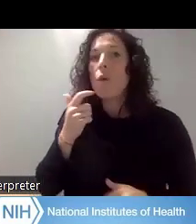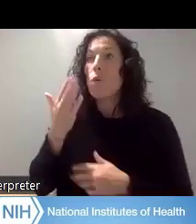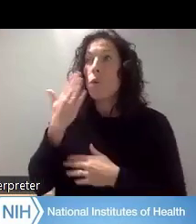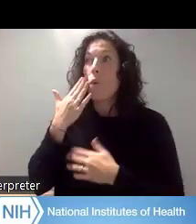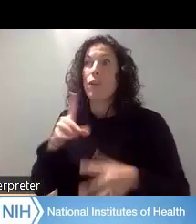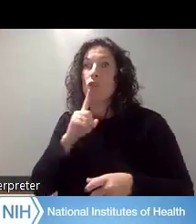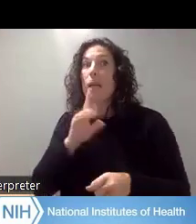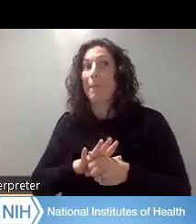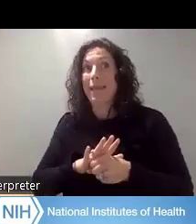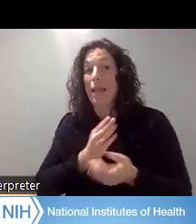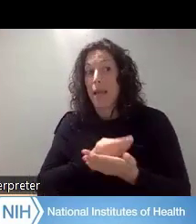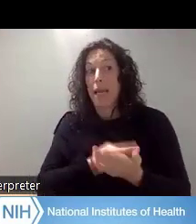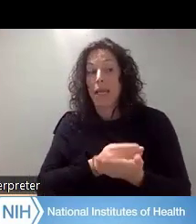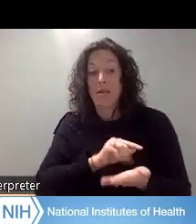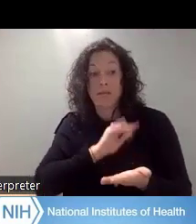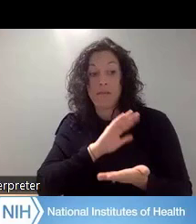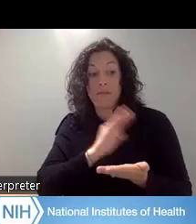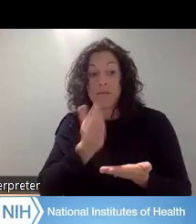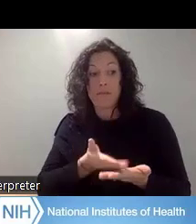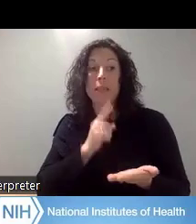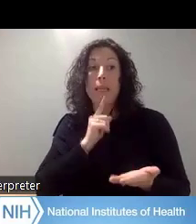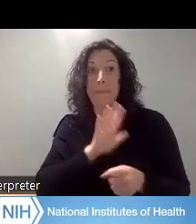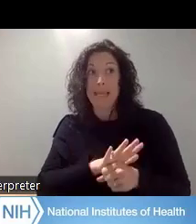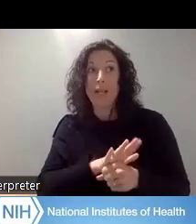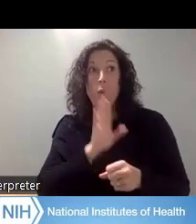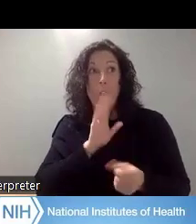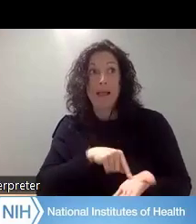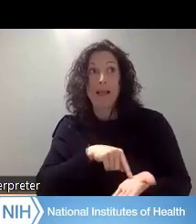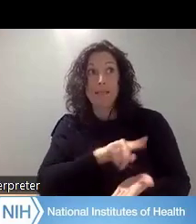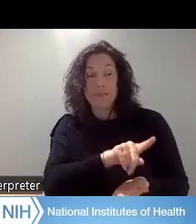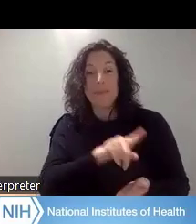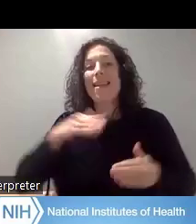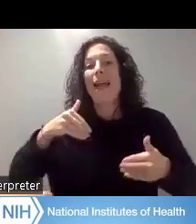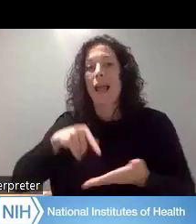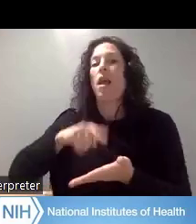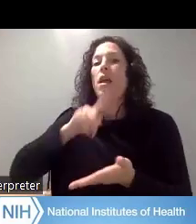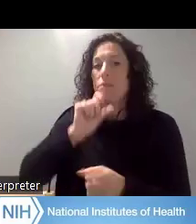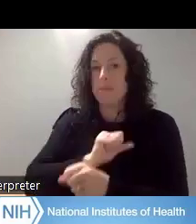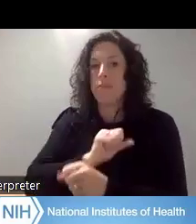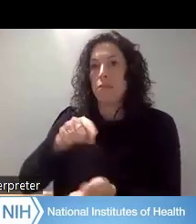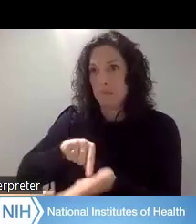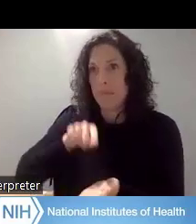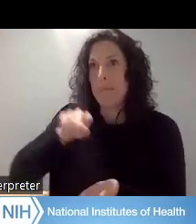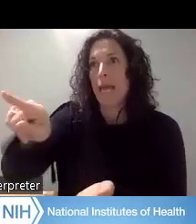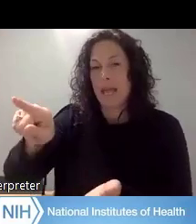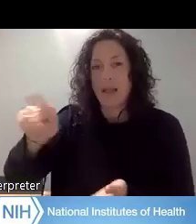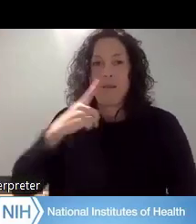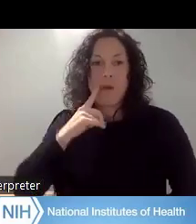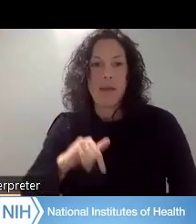where you were able to classify it as an expenditure, but you know that those funds will be paid out.